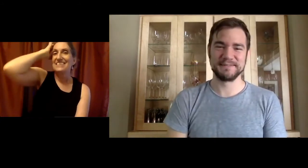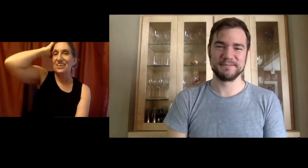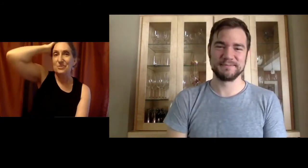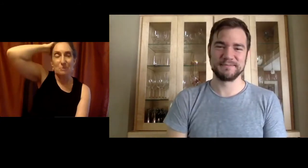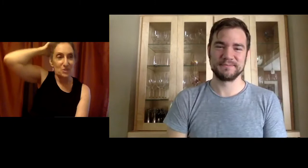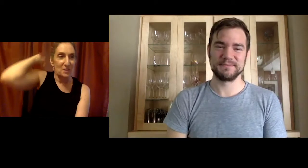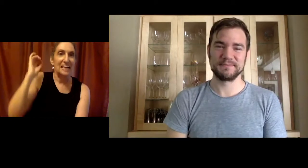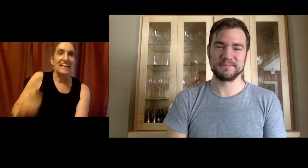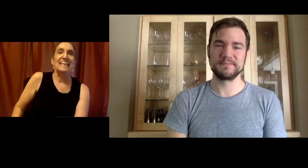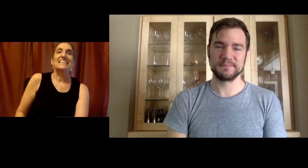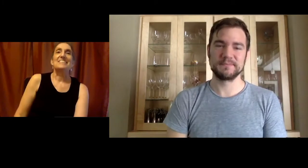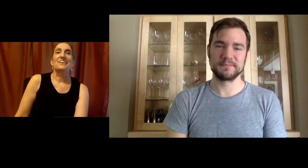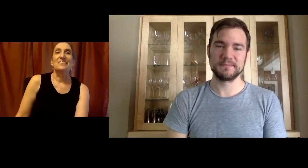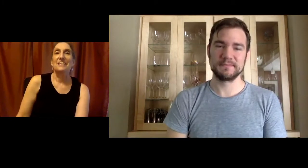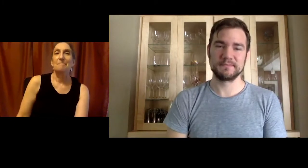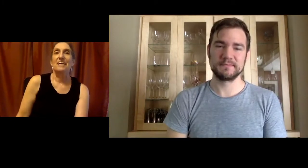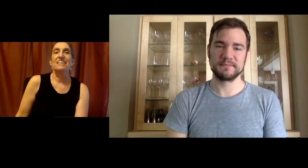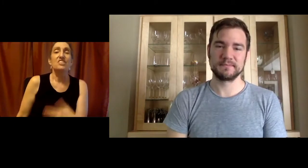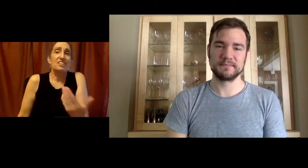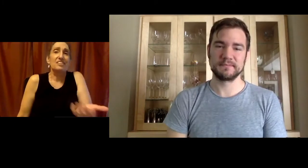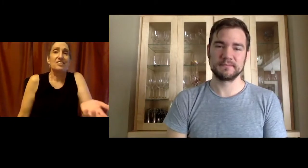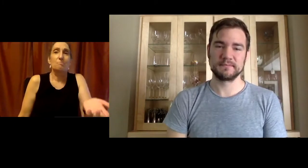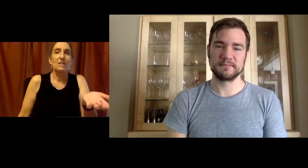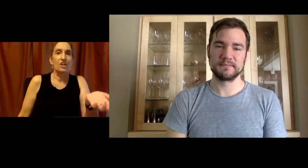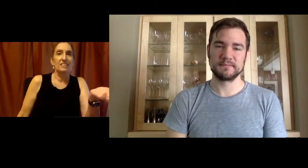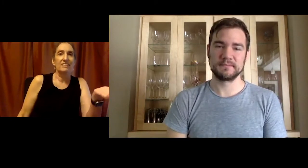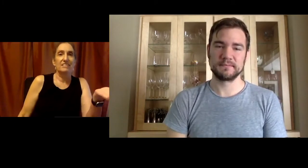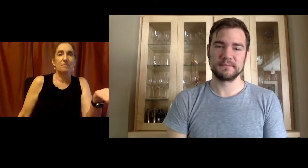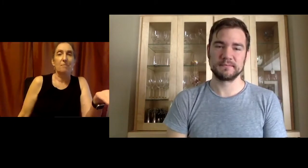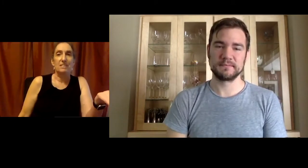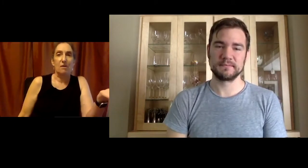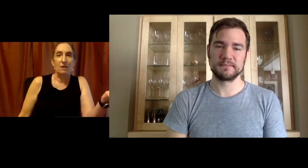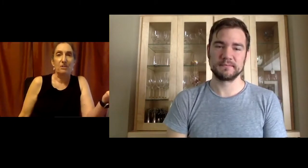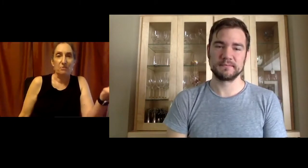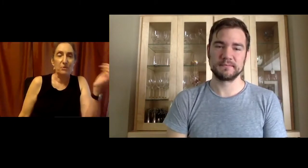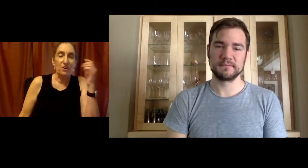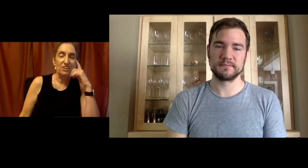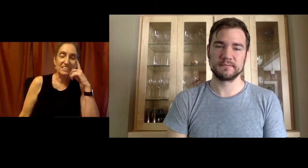started doing more trainings, started thinking, and then she started just being called in sometimes to help out on phone calls